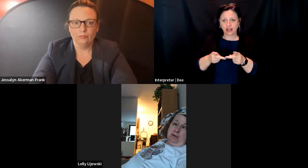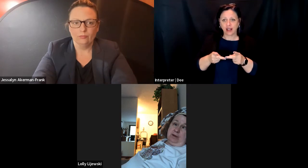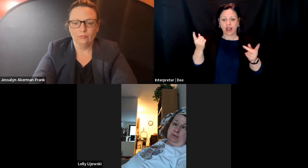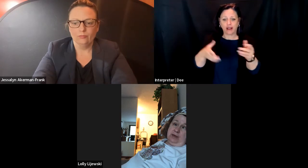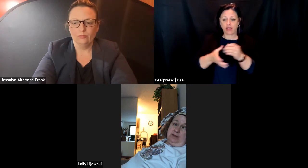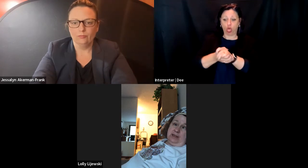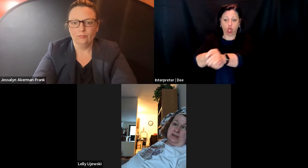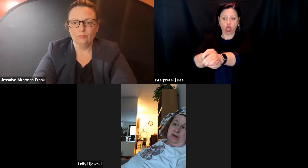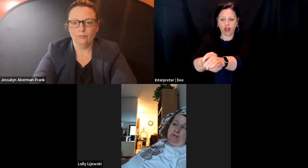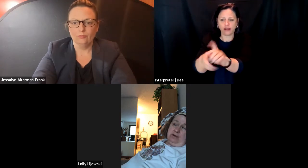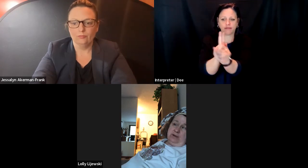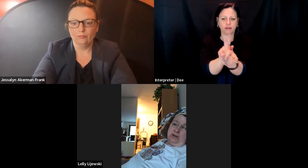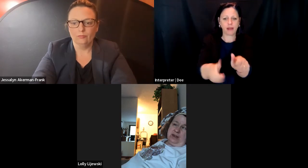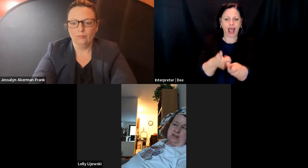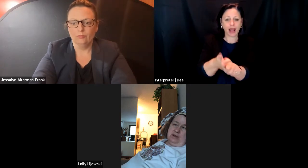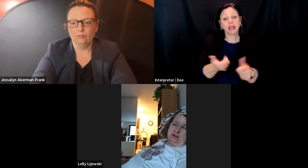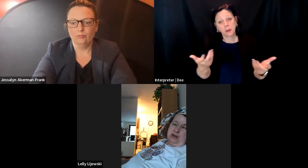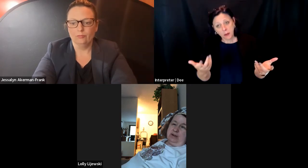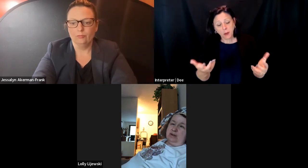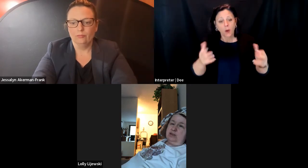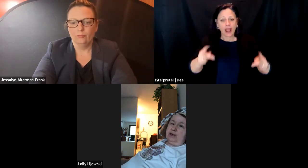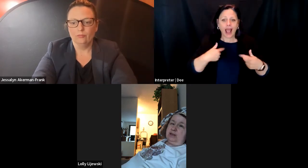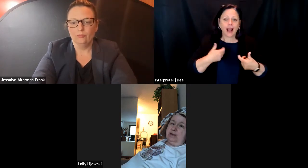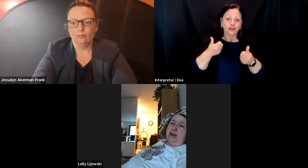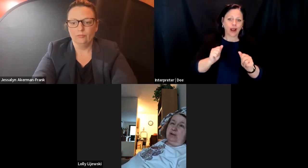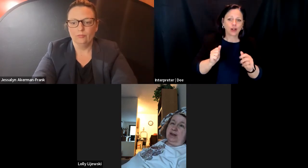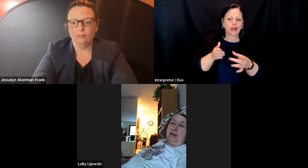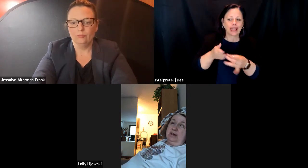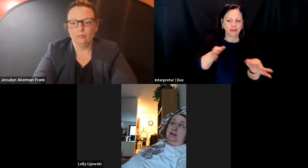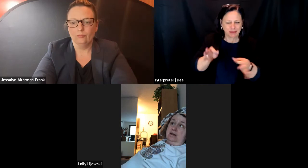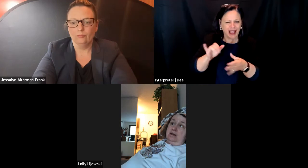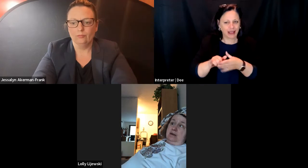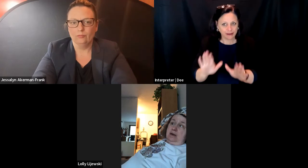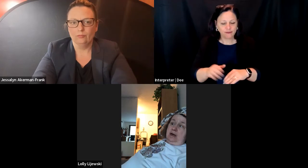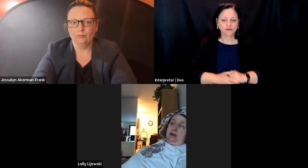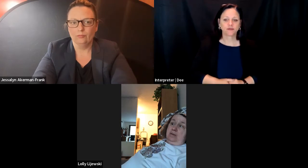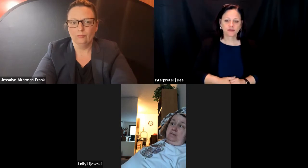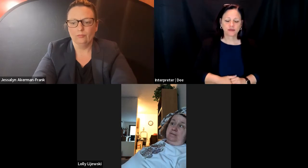Often people will try to -- if they are trying to guide, they'll take my hand, which then -- the sighted guide position puts the guide in front of you a little bit, and that's a helpful thing.